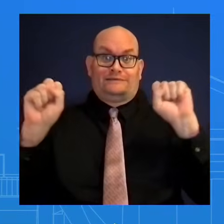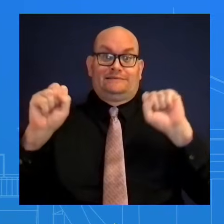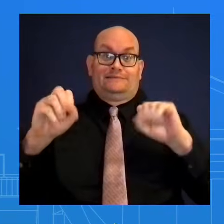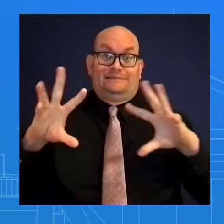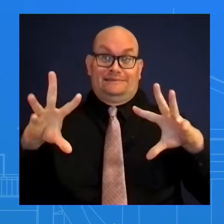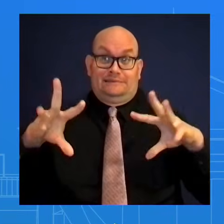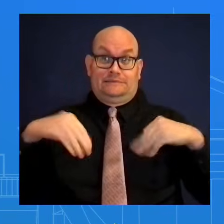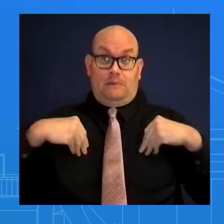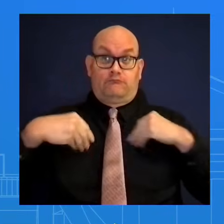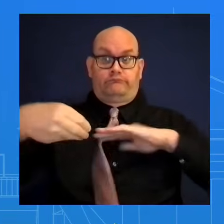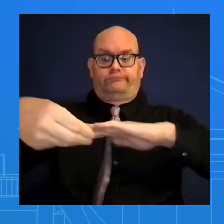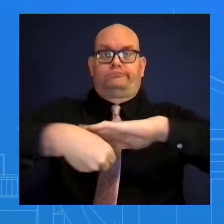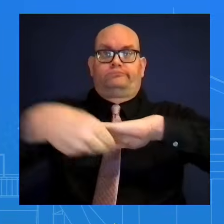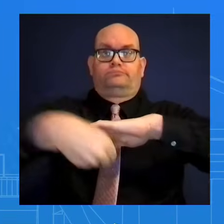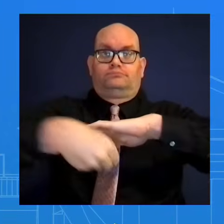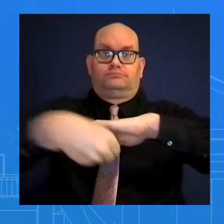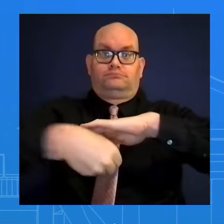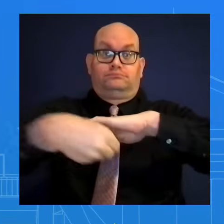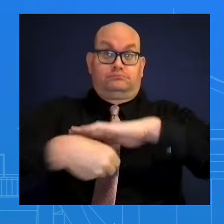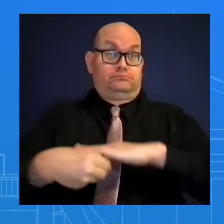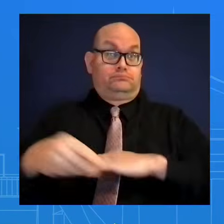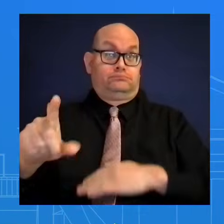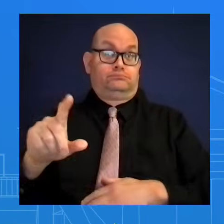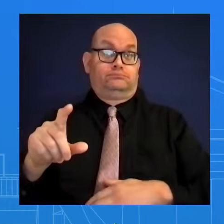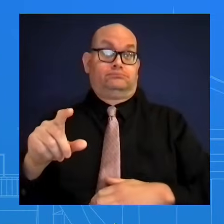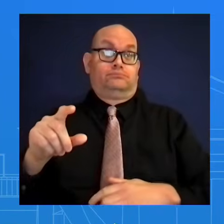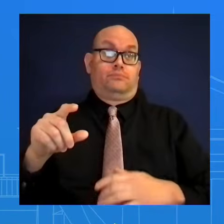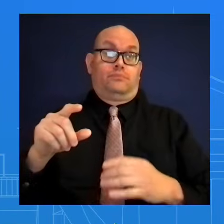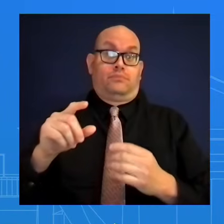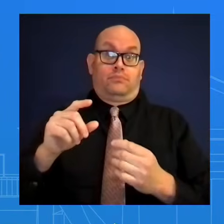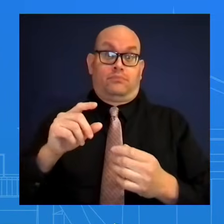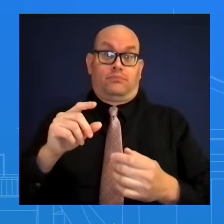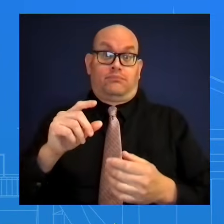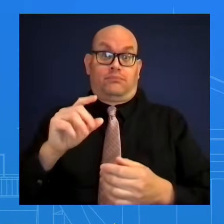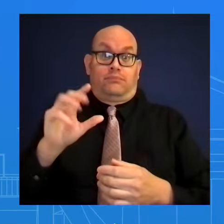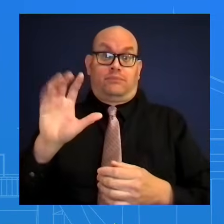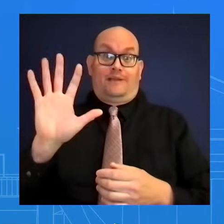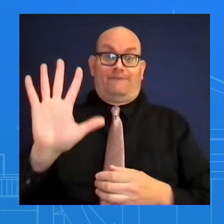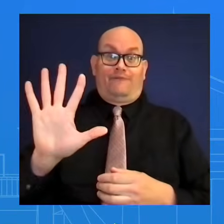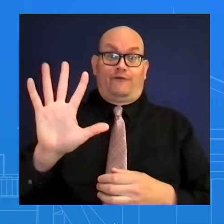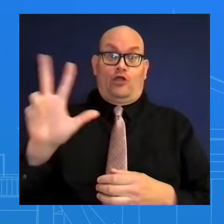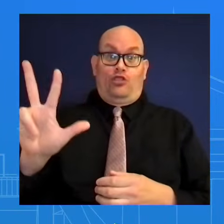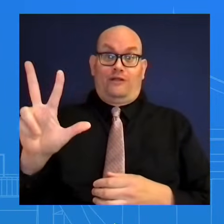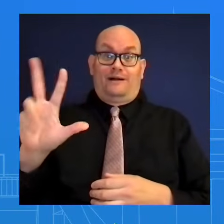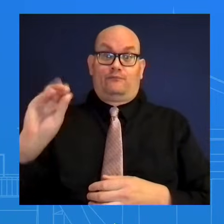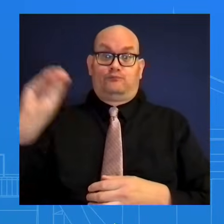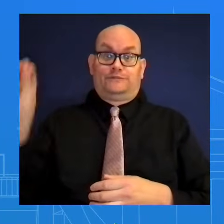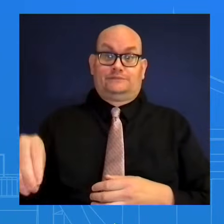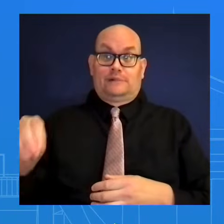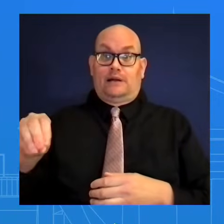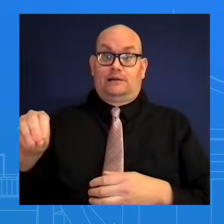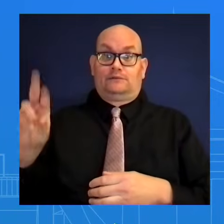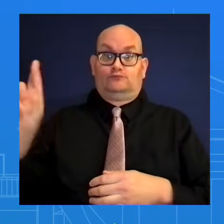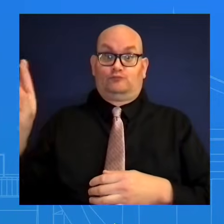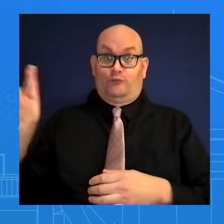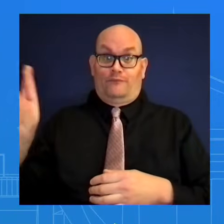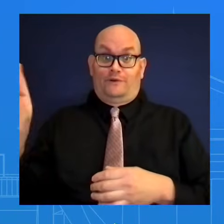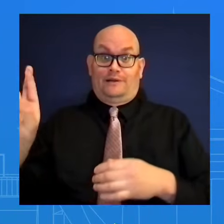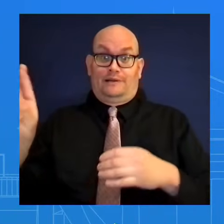this month that found that 53 percent of the public, including a fourth of Democrats, believe, quote, "Joe Biden was involved with his son